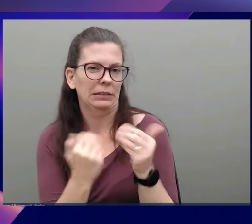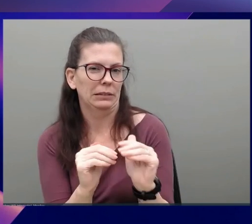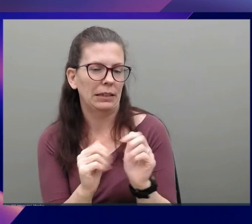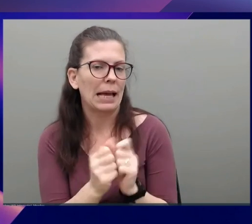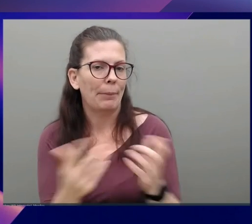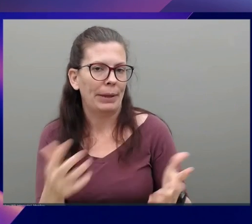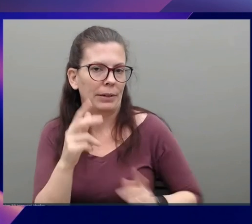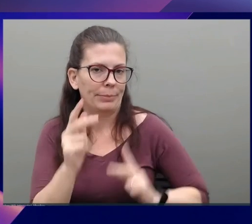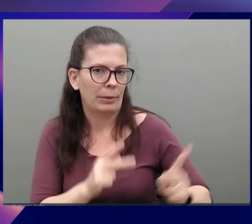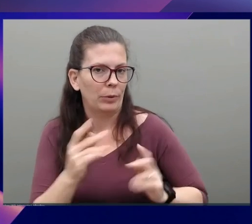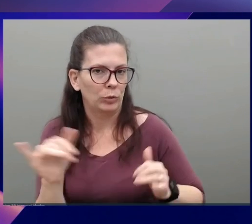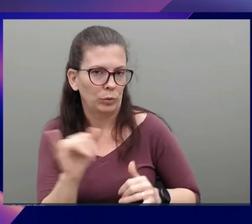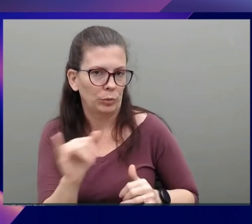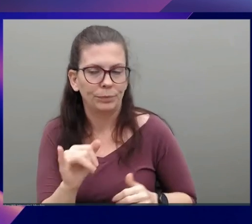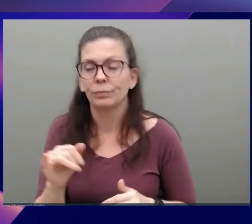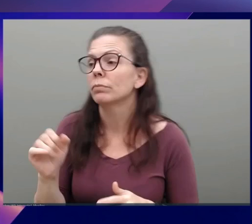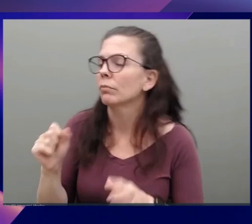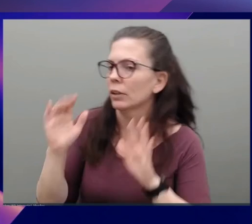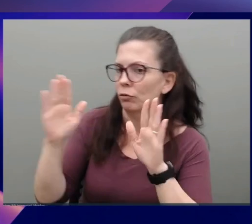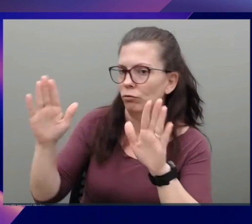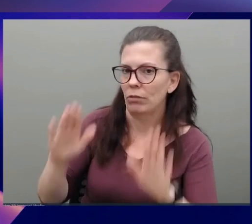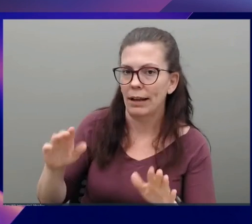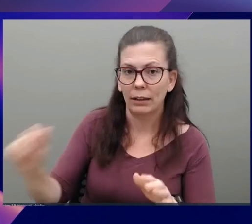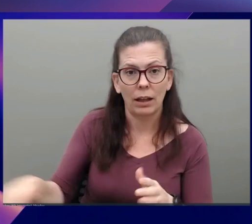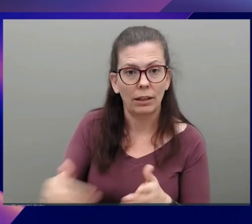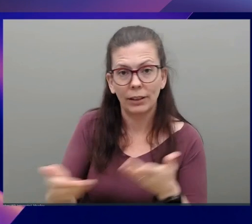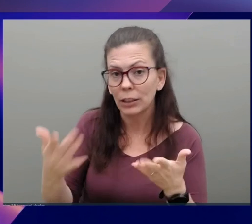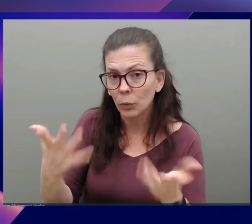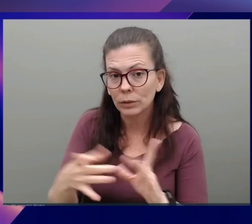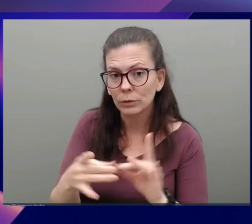Is there anything else that you wanna tell our viewers today, Mohammed?